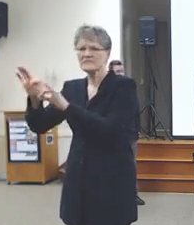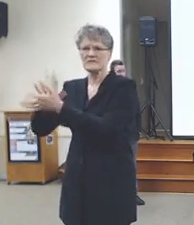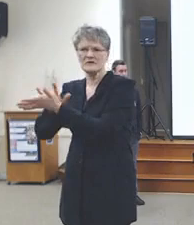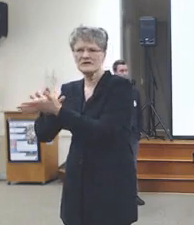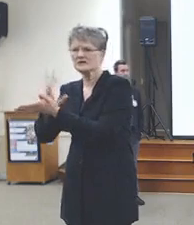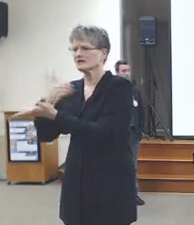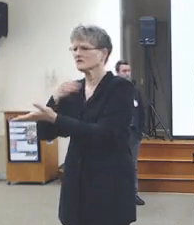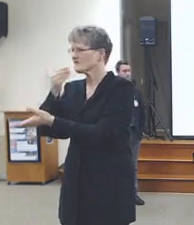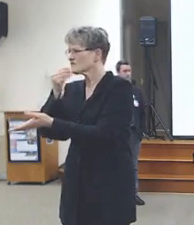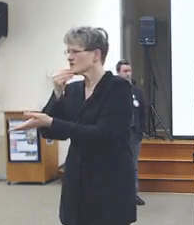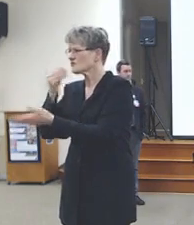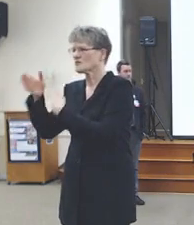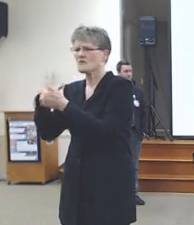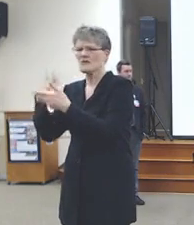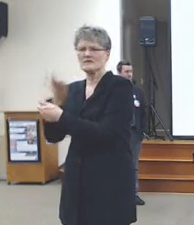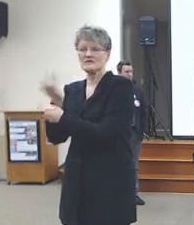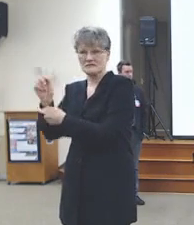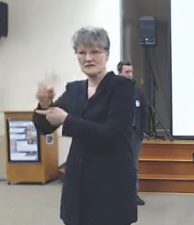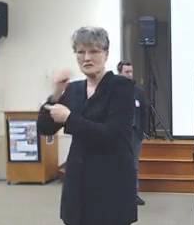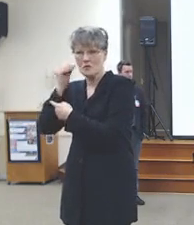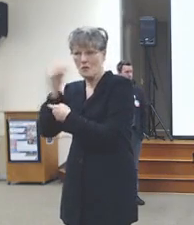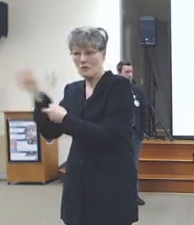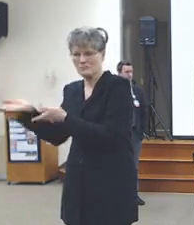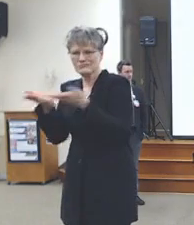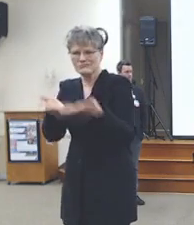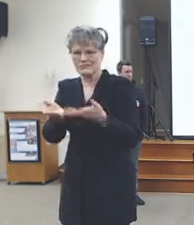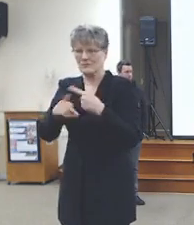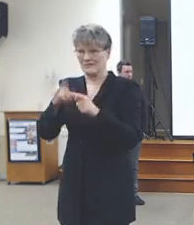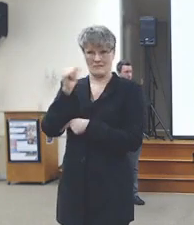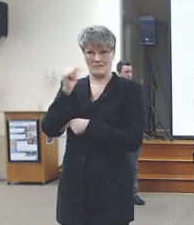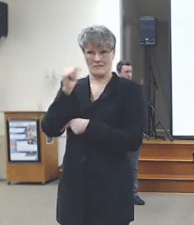household items they might need, but if not then we make arrangements to make